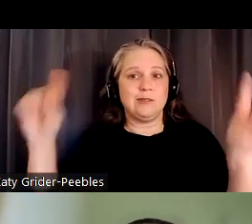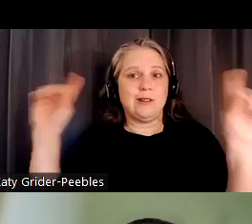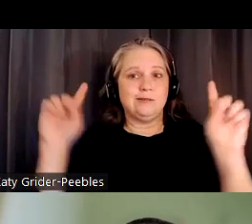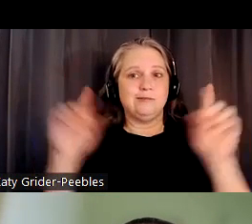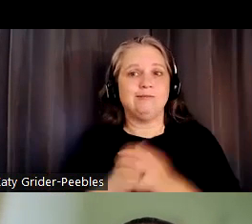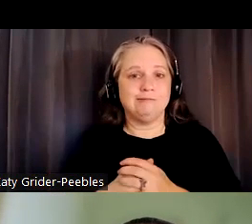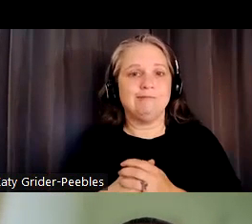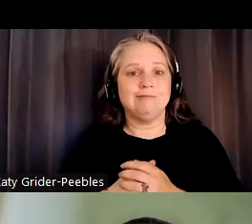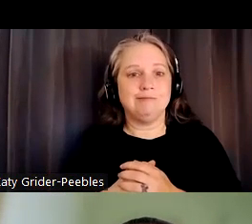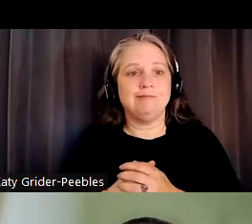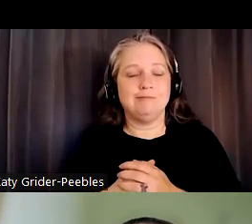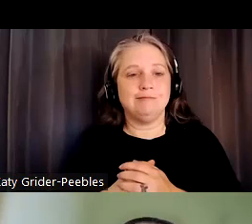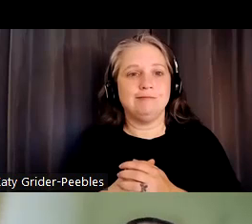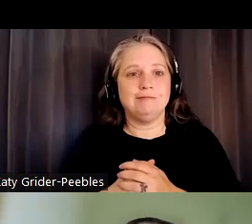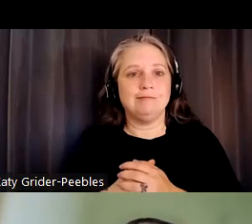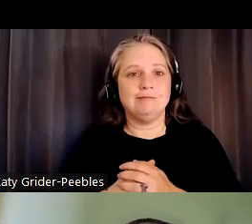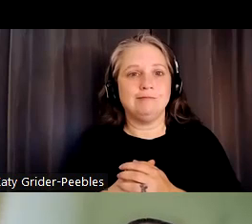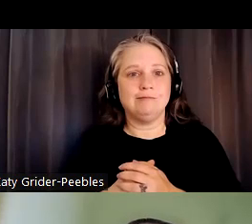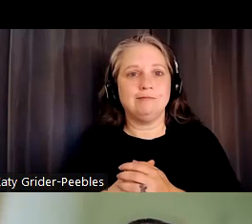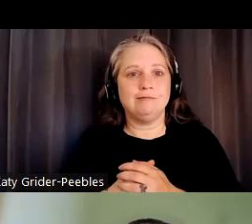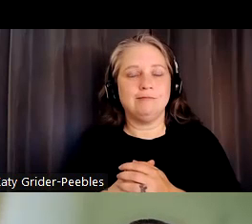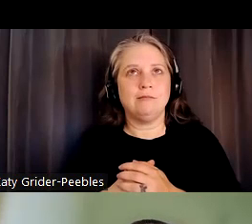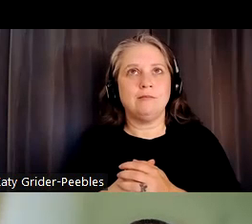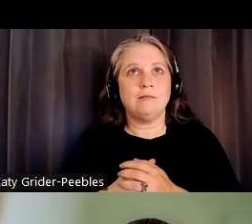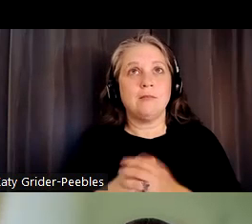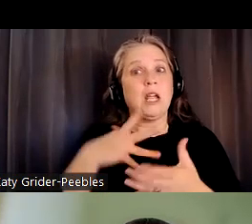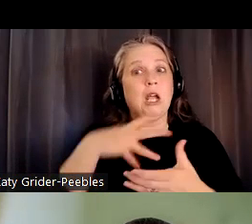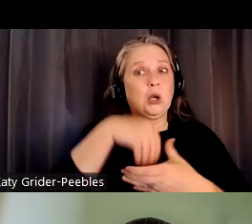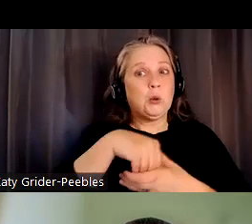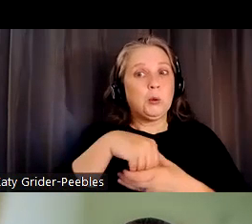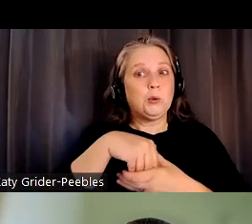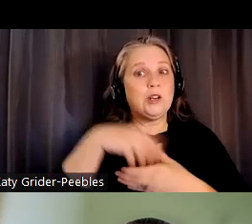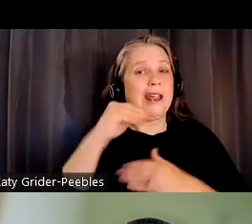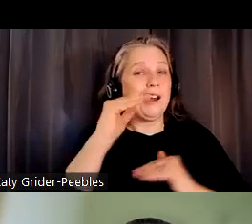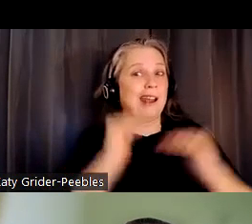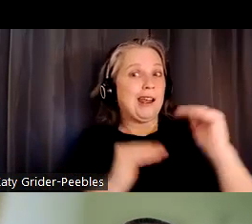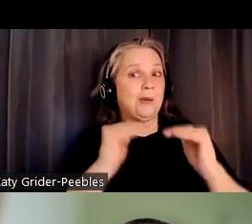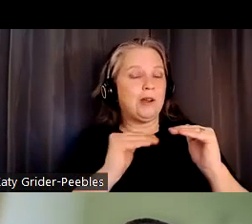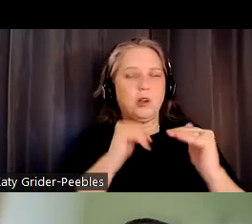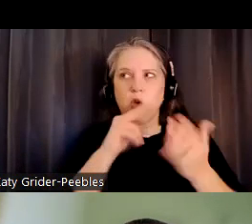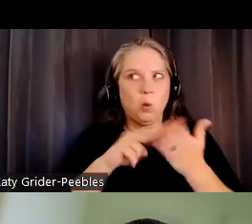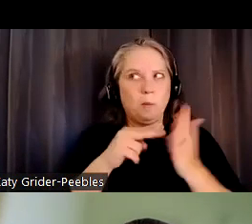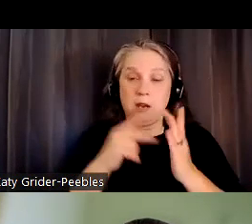inclusion and equity don't guarantee success. They guarantee equal access.